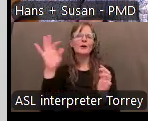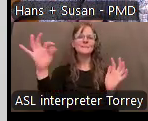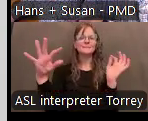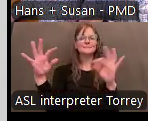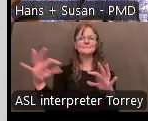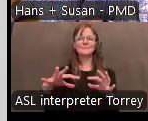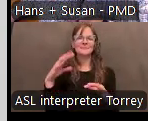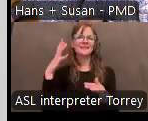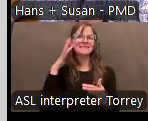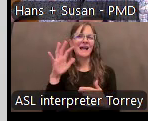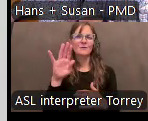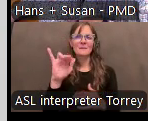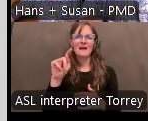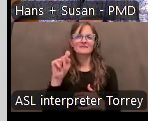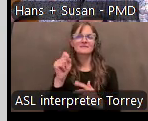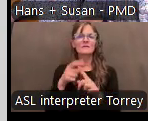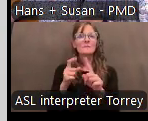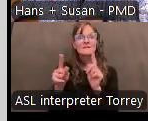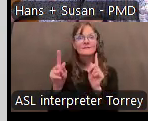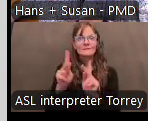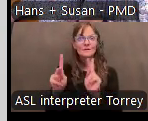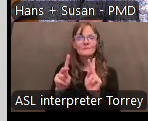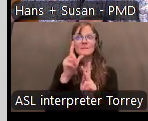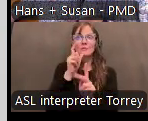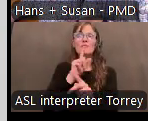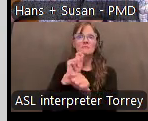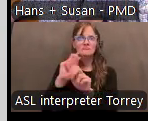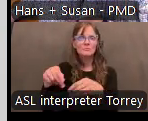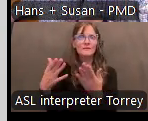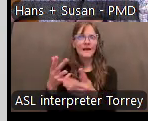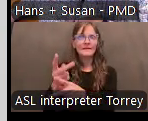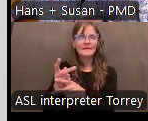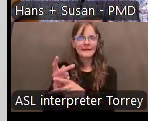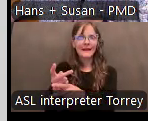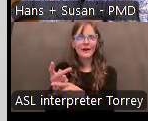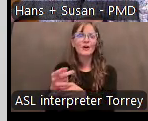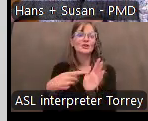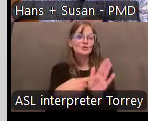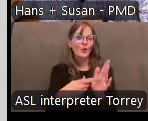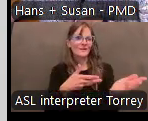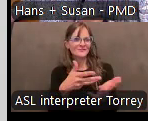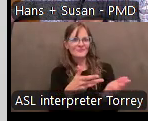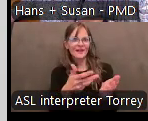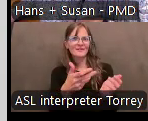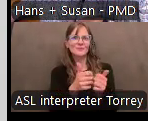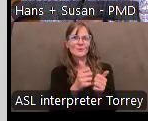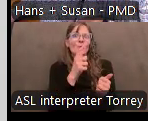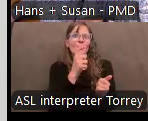and also show their interactions with the people who they're providing caregiving to. And of course hit those big brand points of